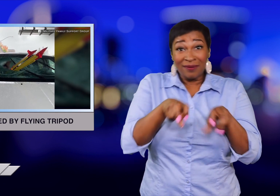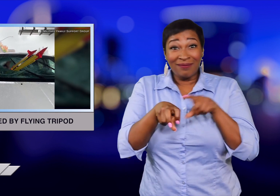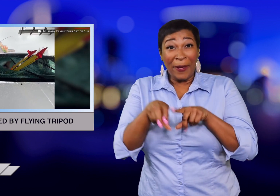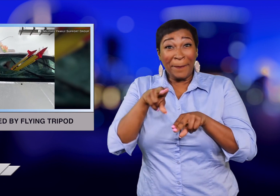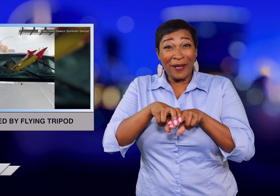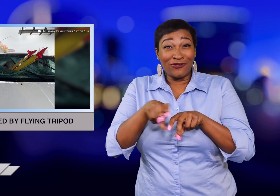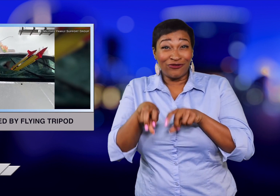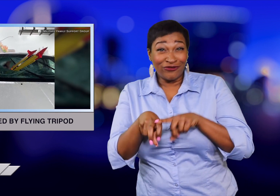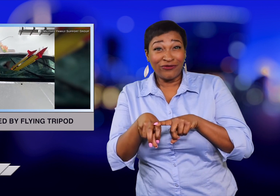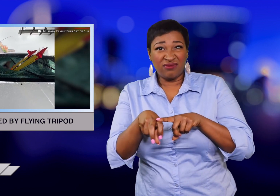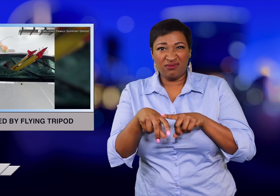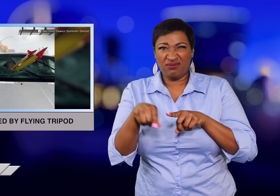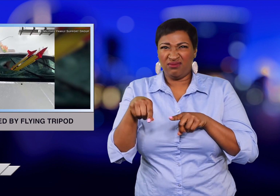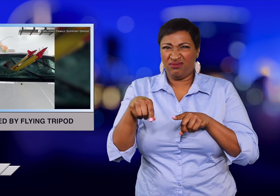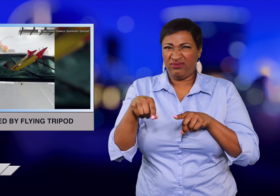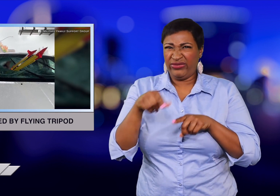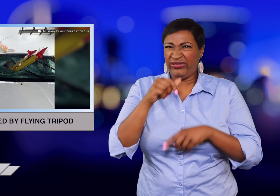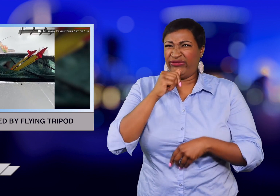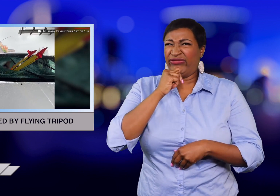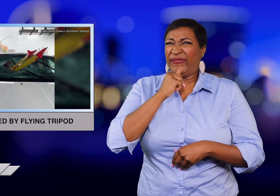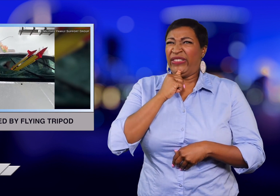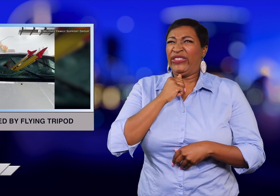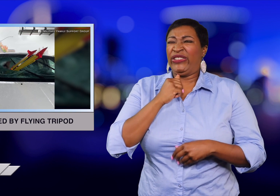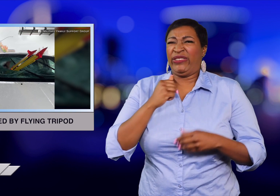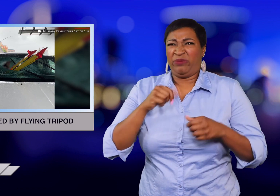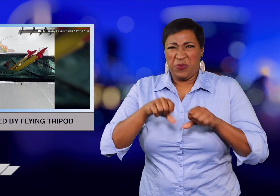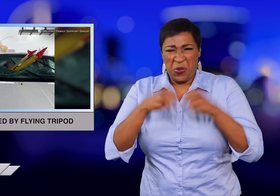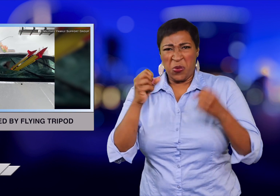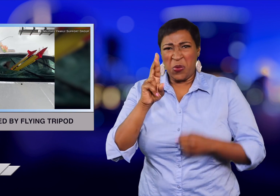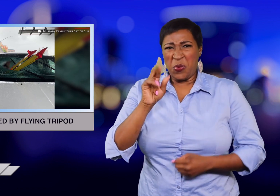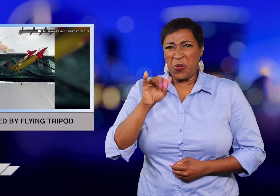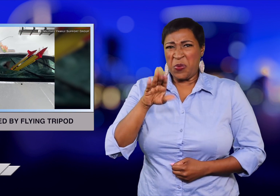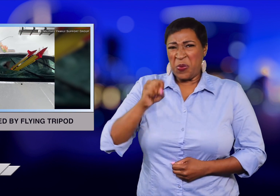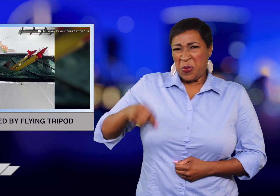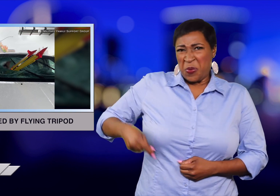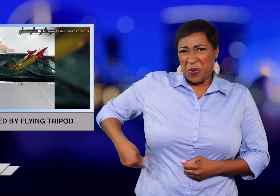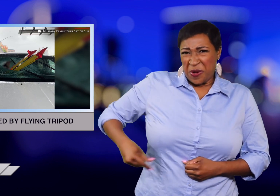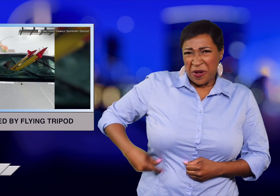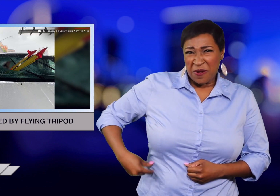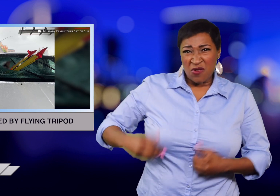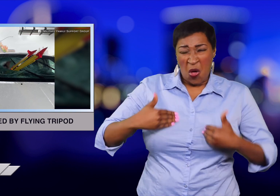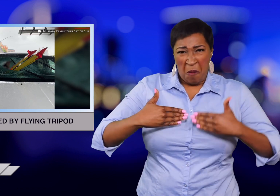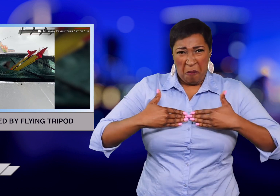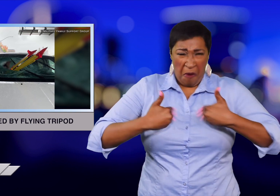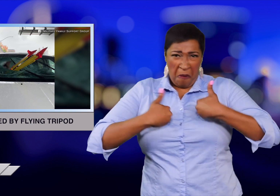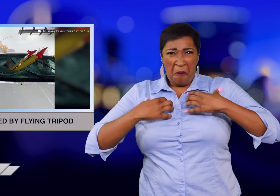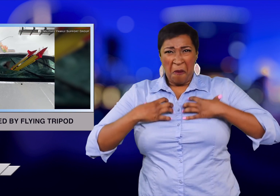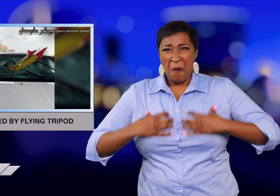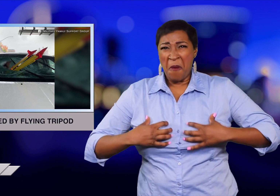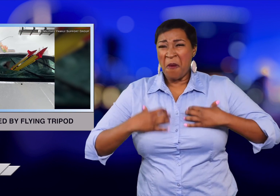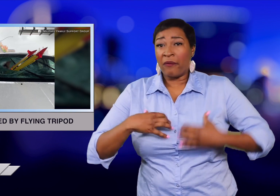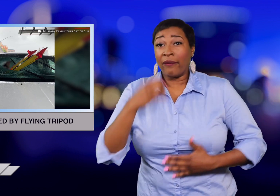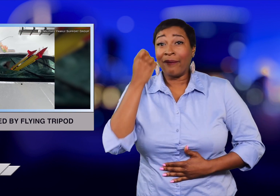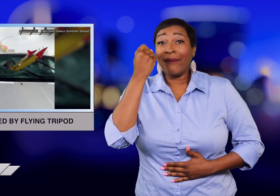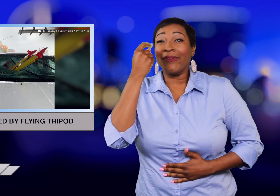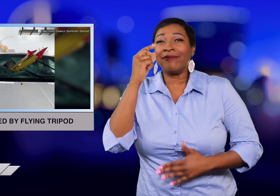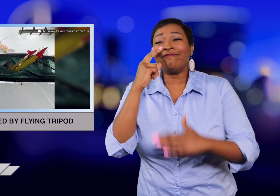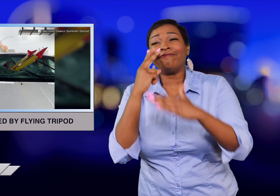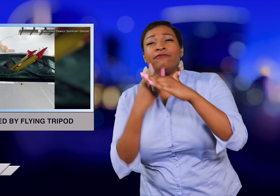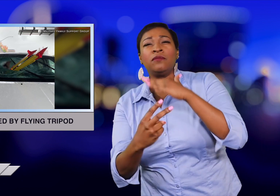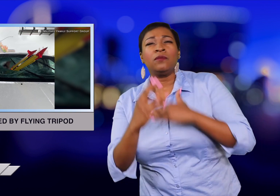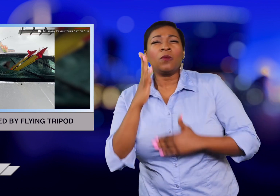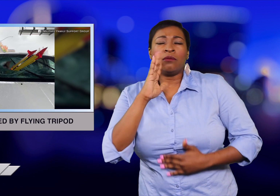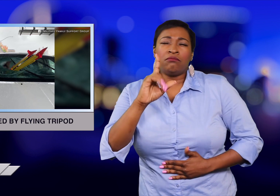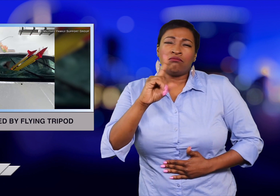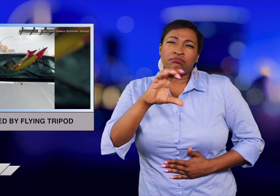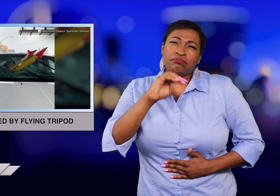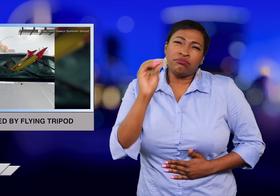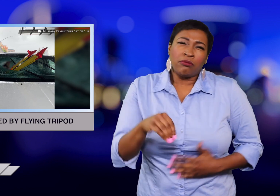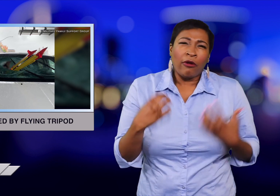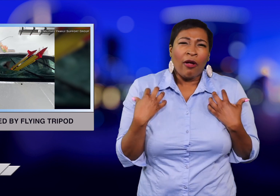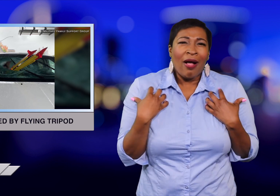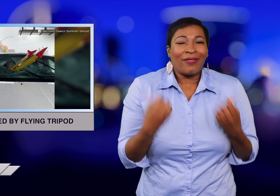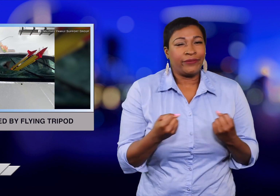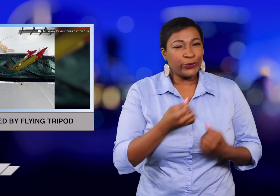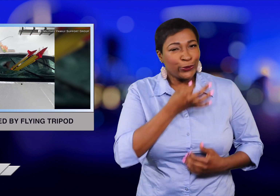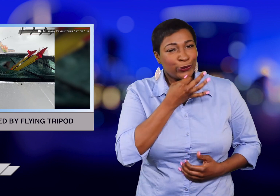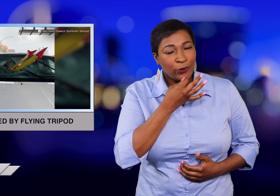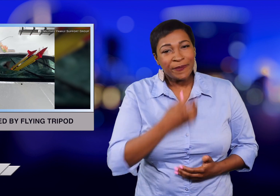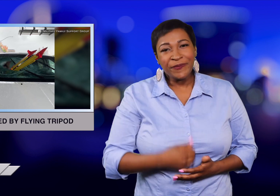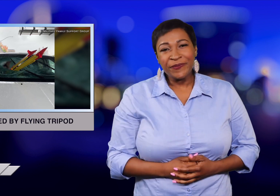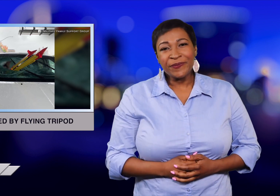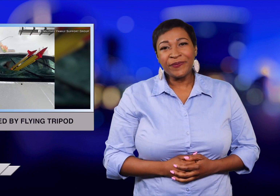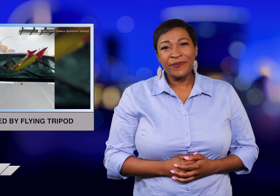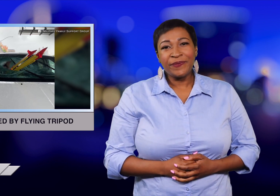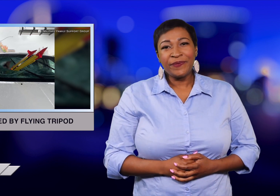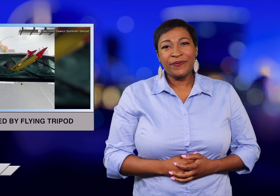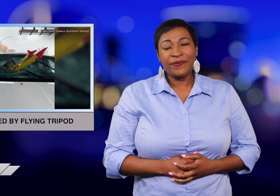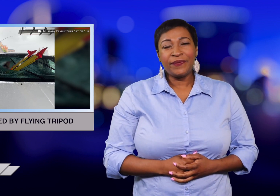The passenger suffered broken ribs and a punctured lung but is expected to make a full recovery.